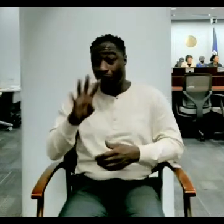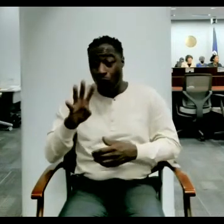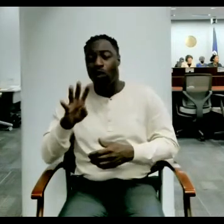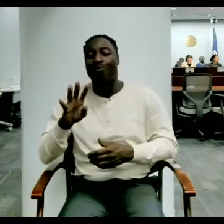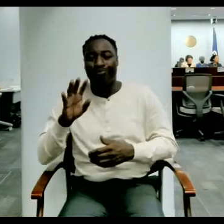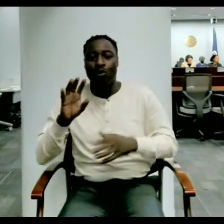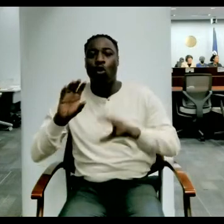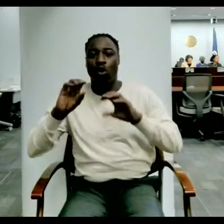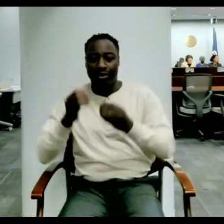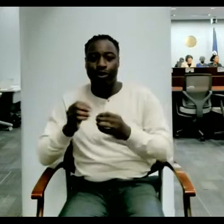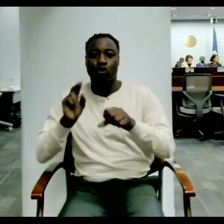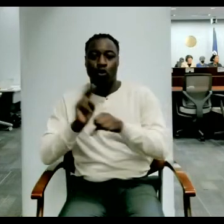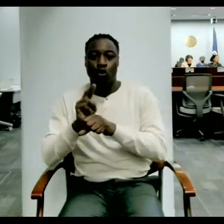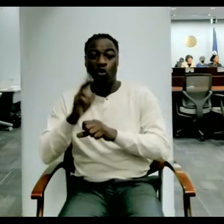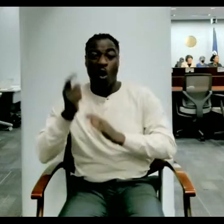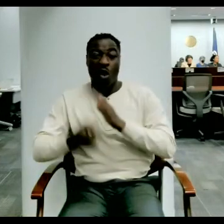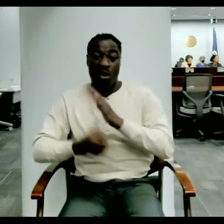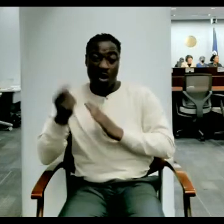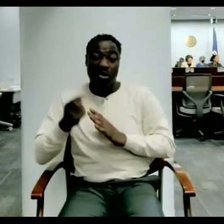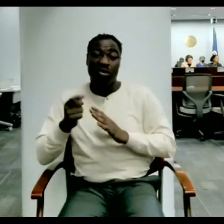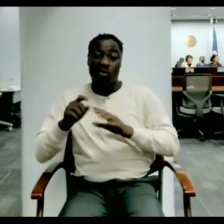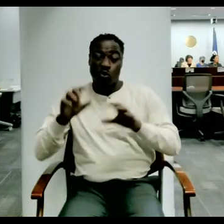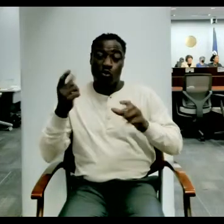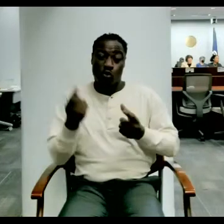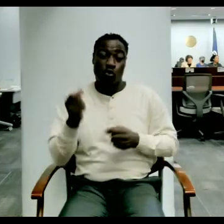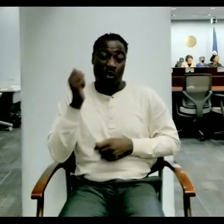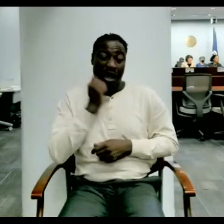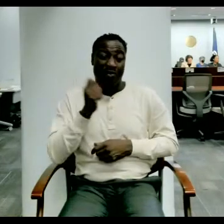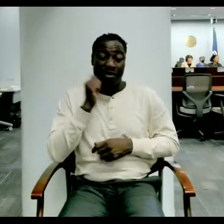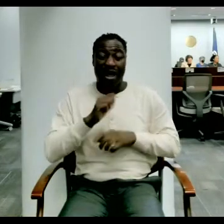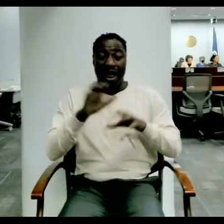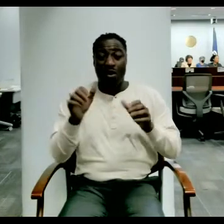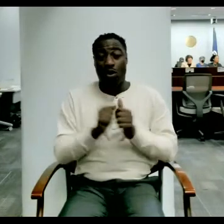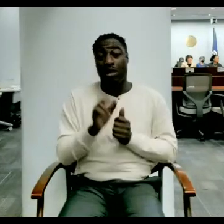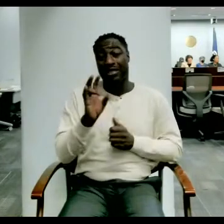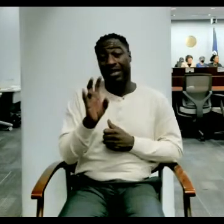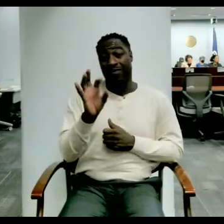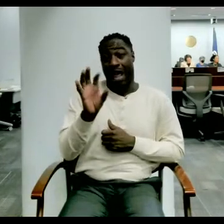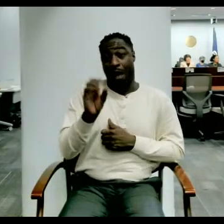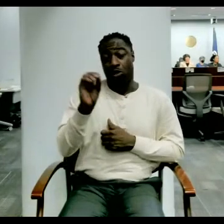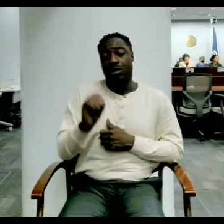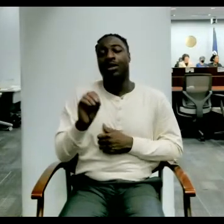to support HR related activities, with 79% of users utilizing AI for